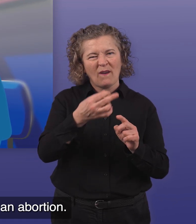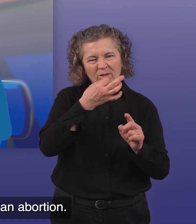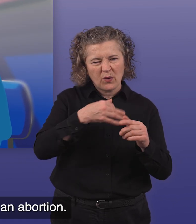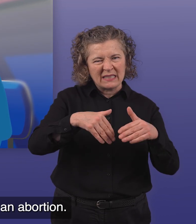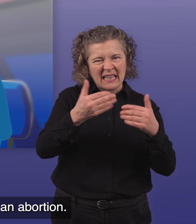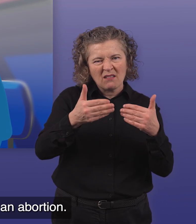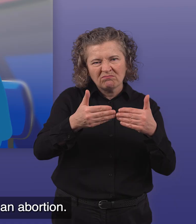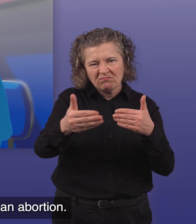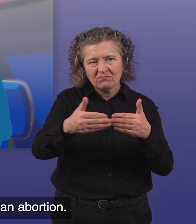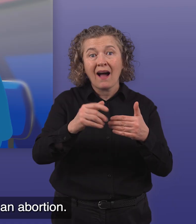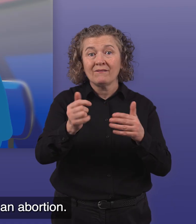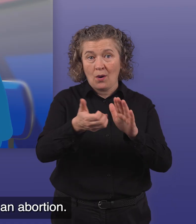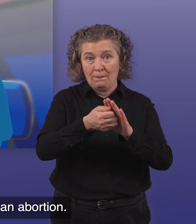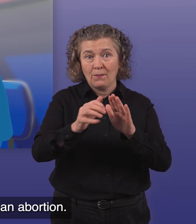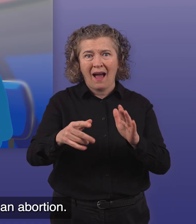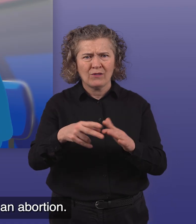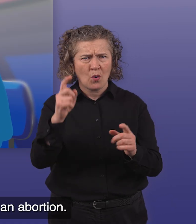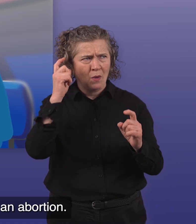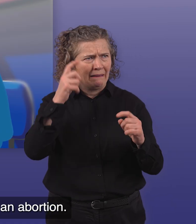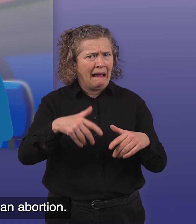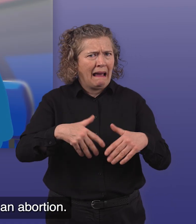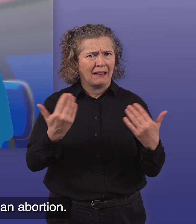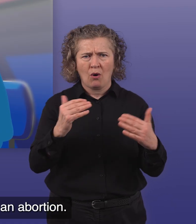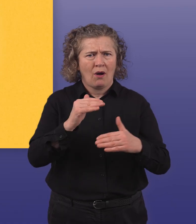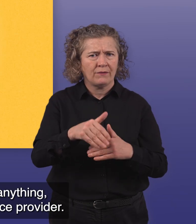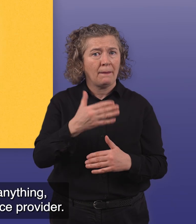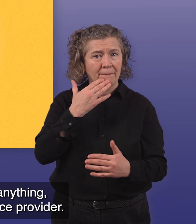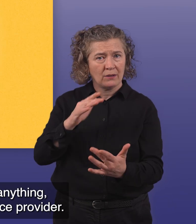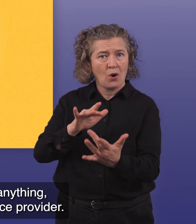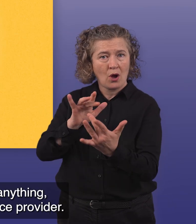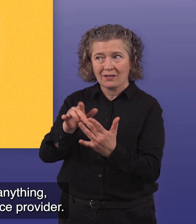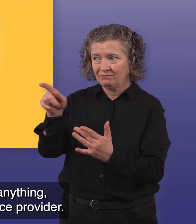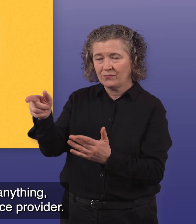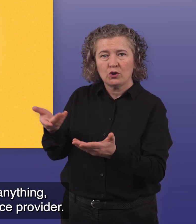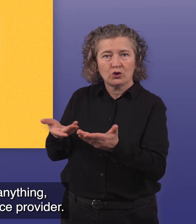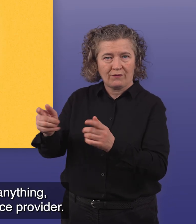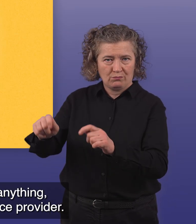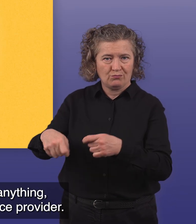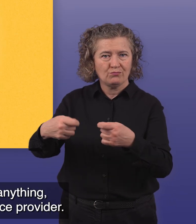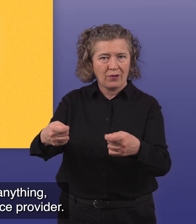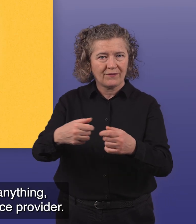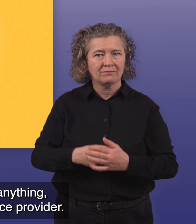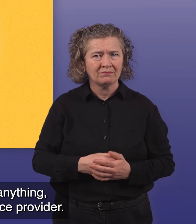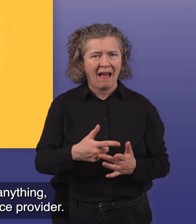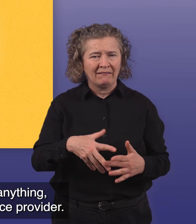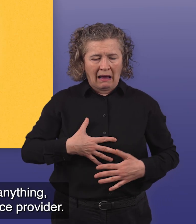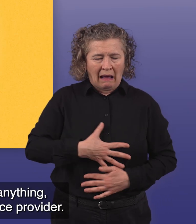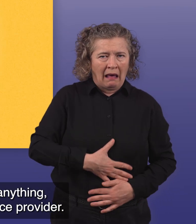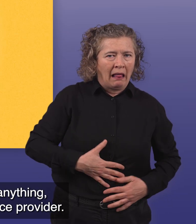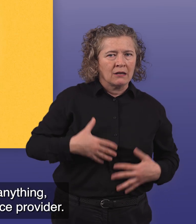within a couple of days after an abortion. If you are worried about anything, you should contact the service provider.